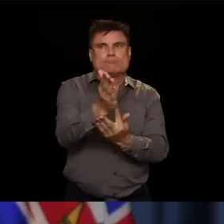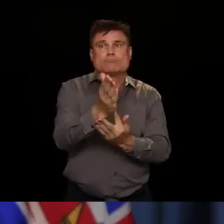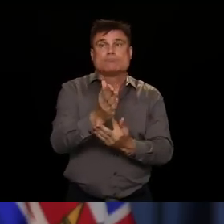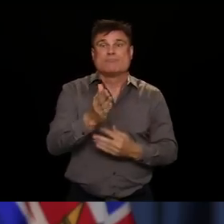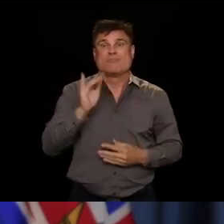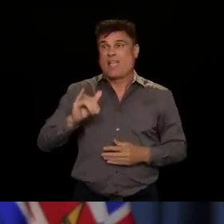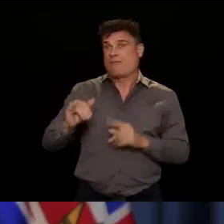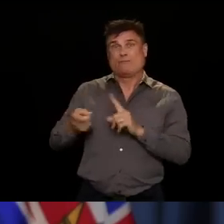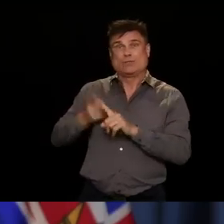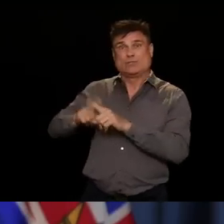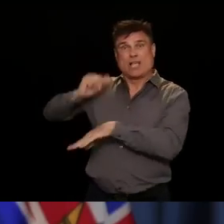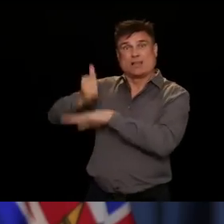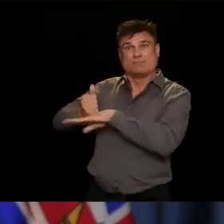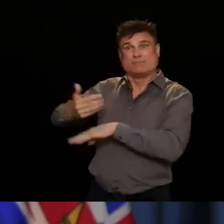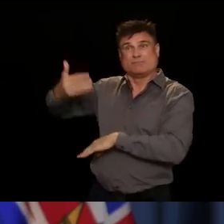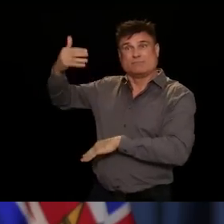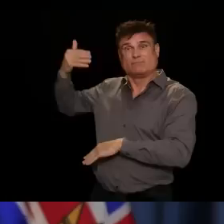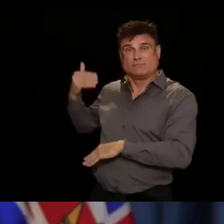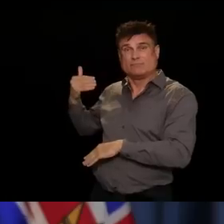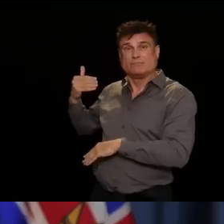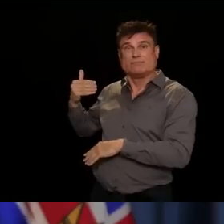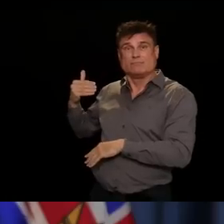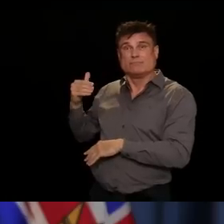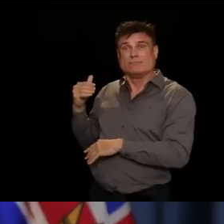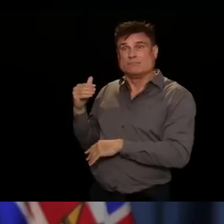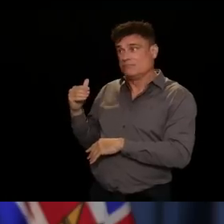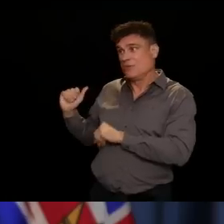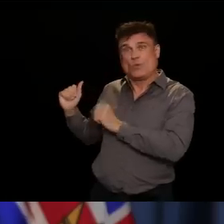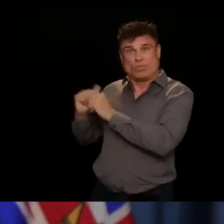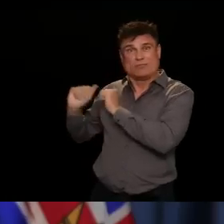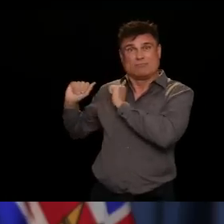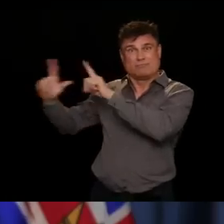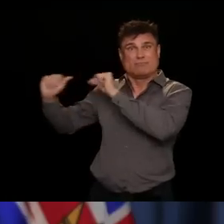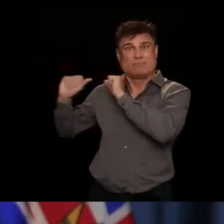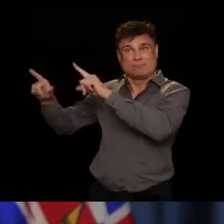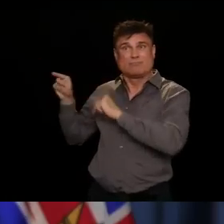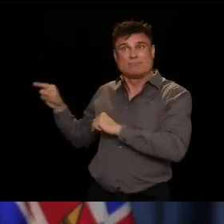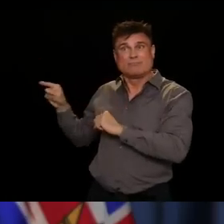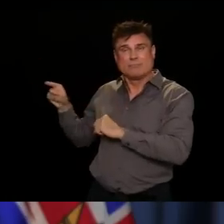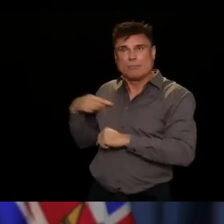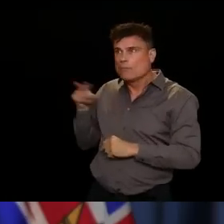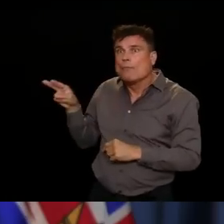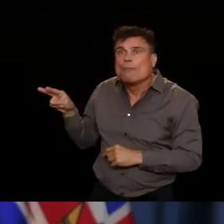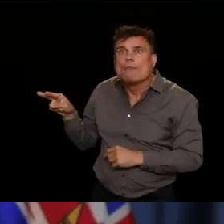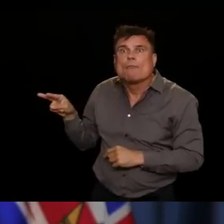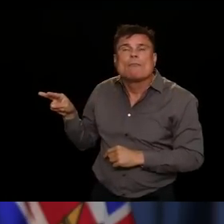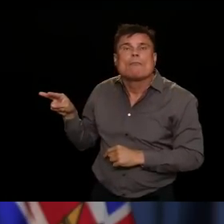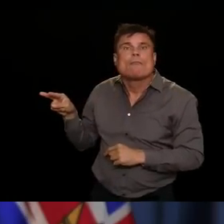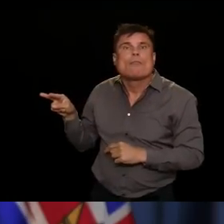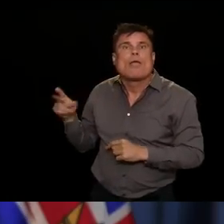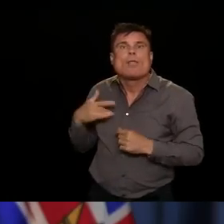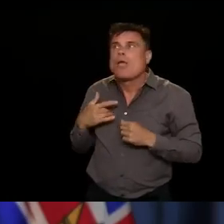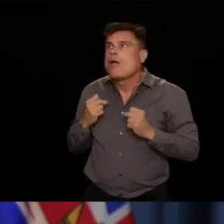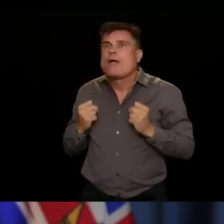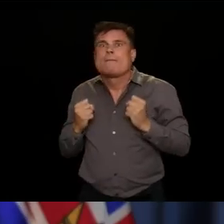and brought us to where we are today. We are doing what is required of us and we have good reason to trust that others are doing